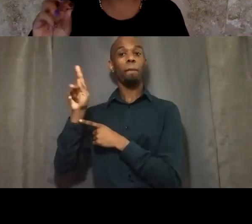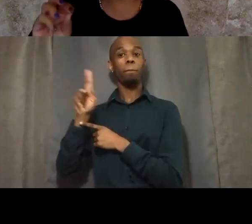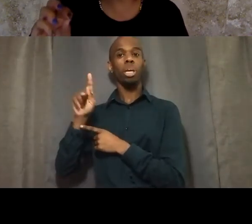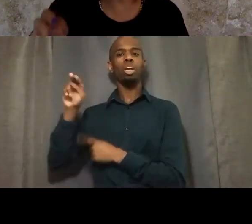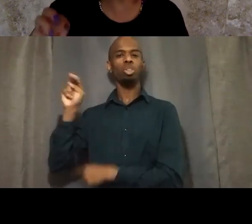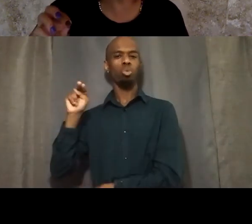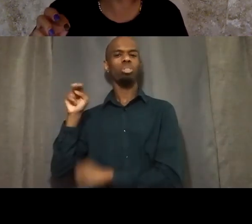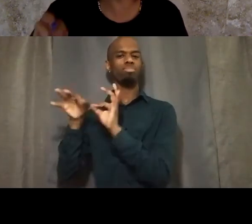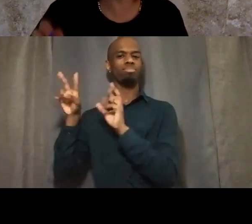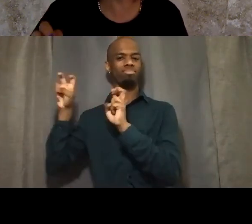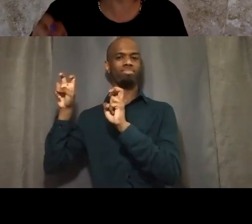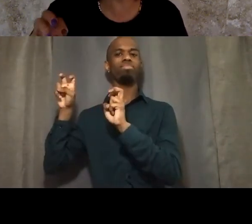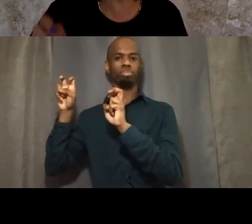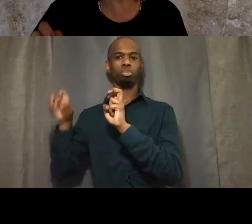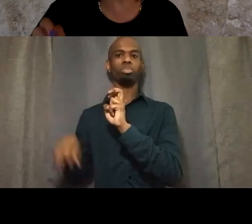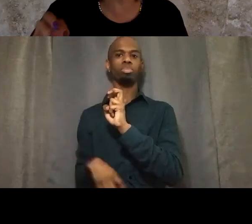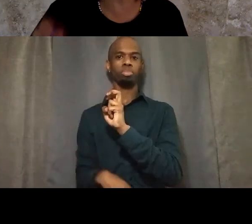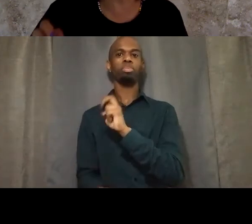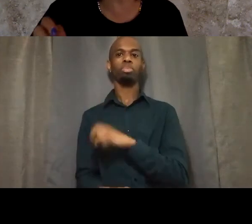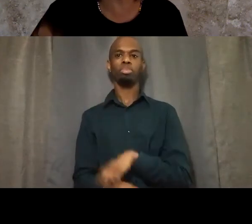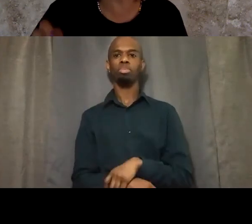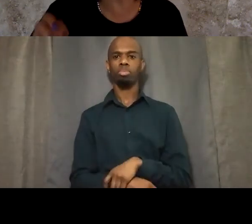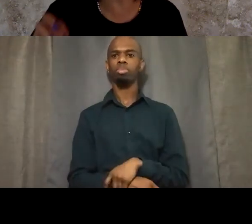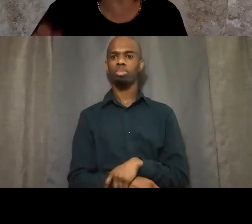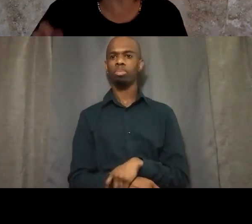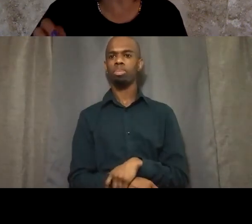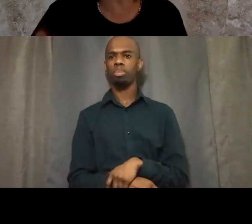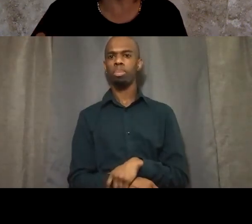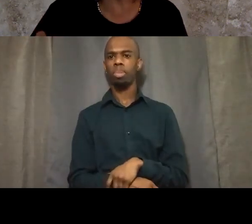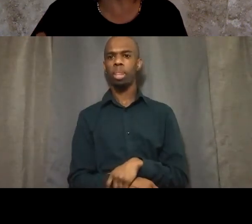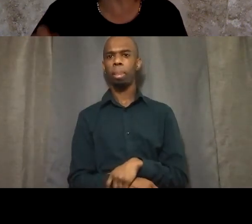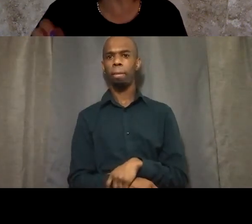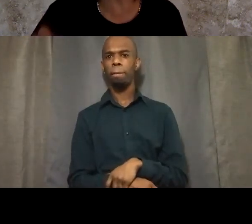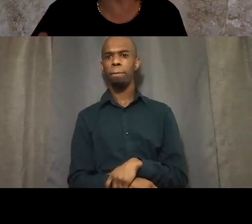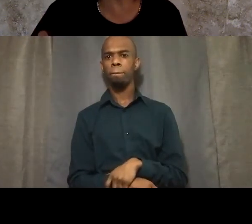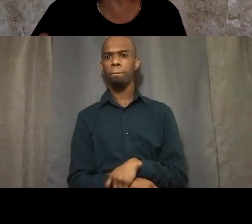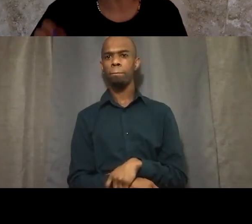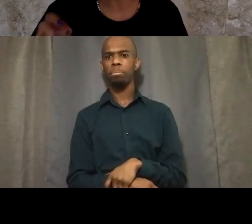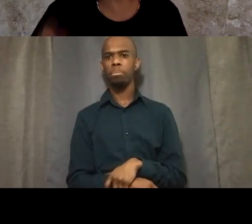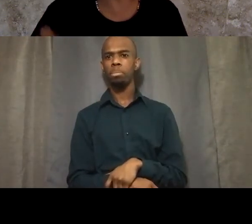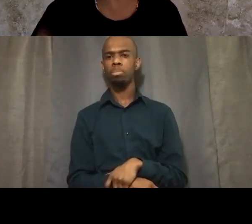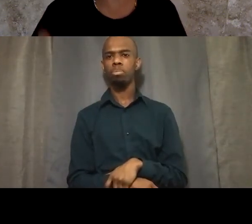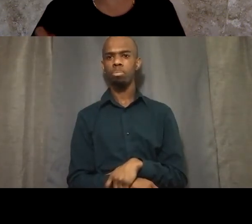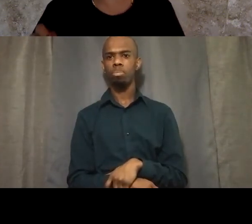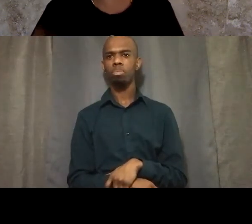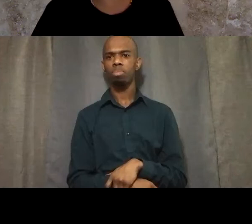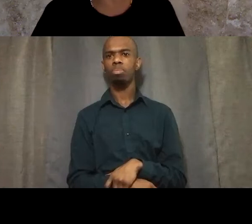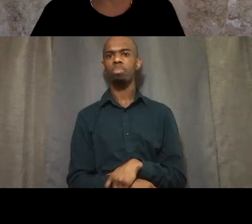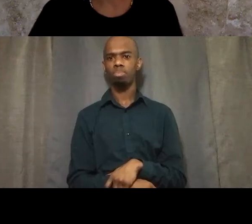it would be necessary to serve their interests in survival by developing programs which will help them to meet their daily needs."